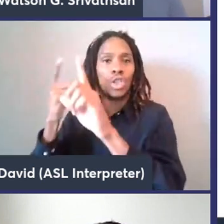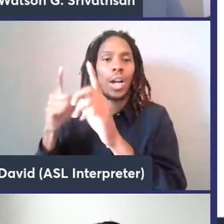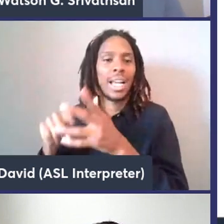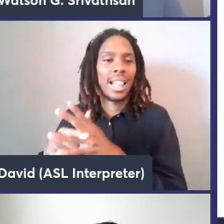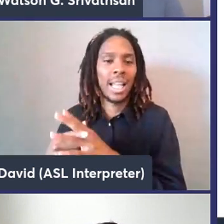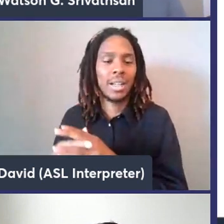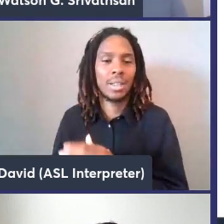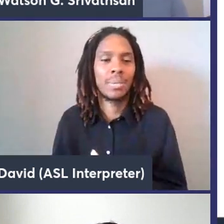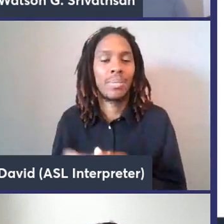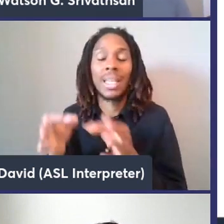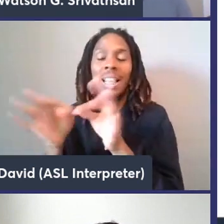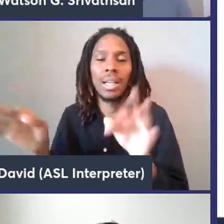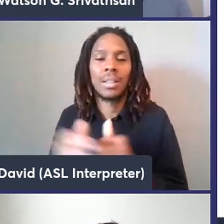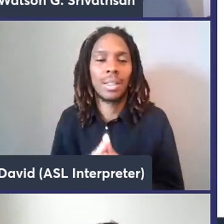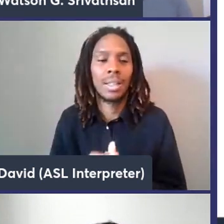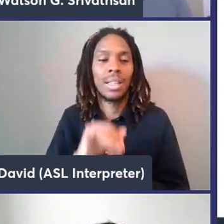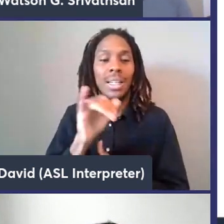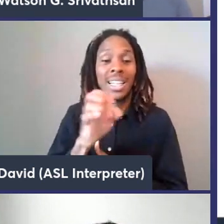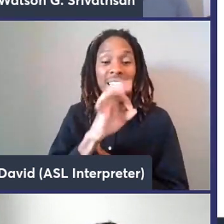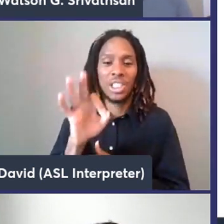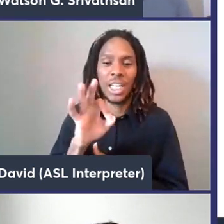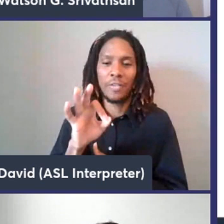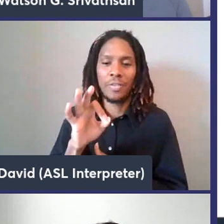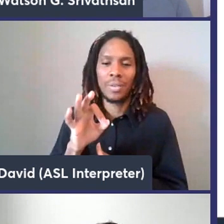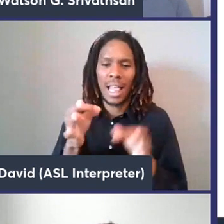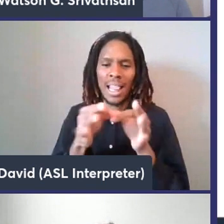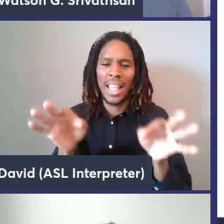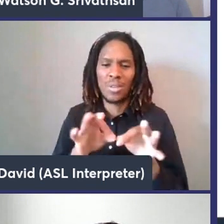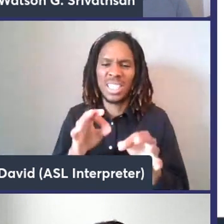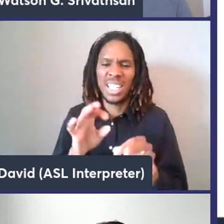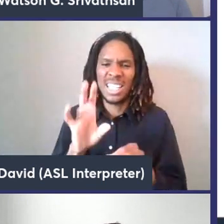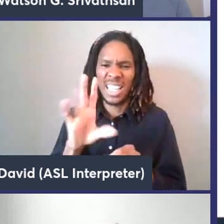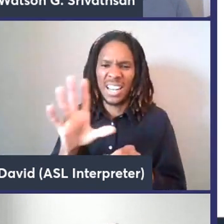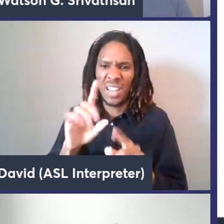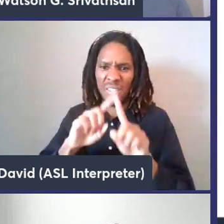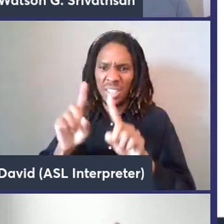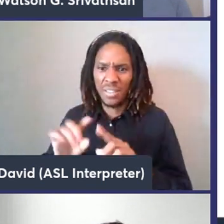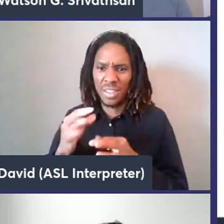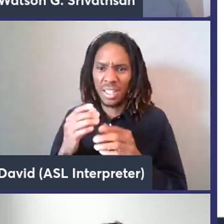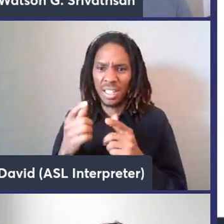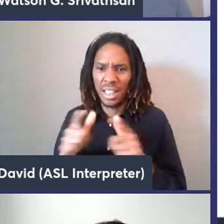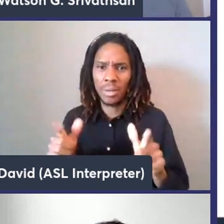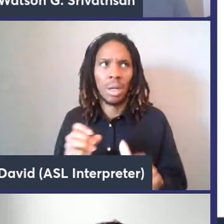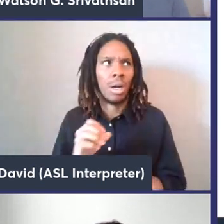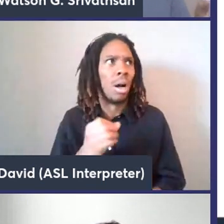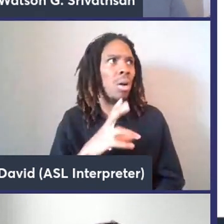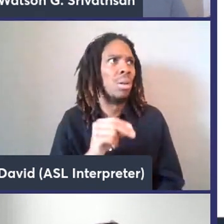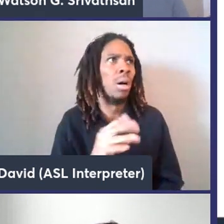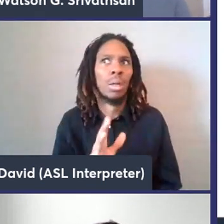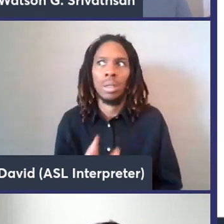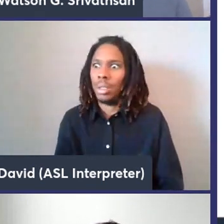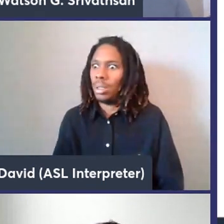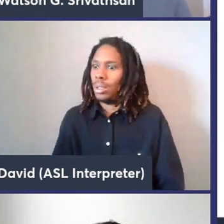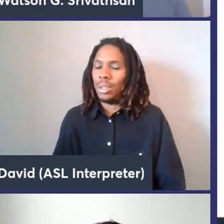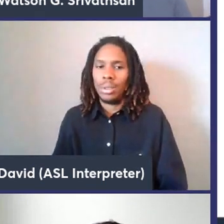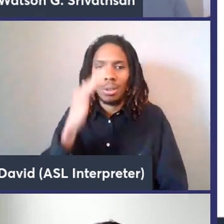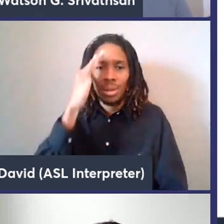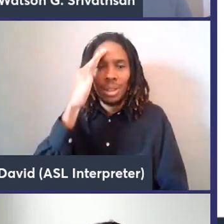Jeff-like in 75 languages. Oh, no, very scary. So, I just started a job in German.